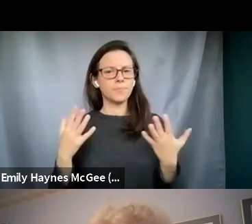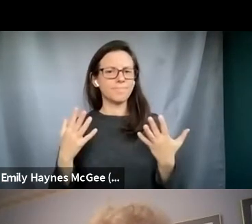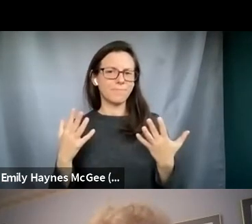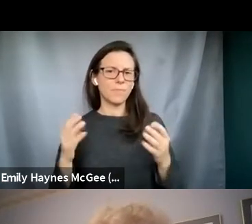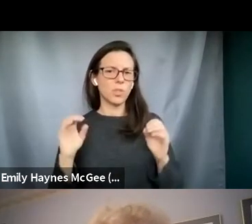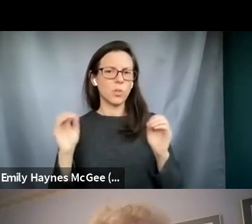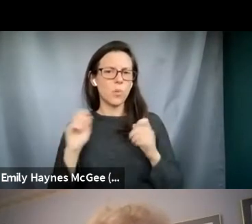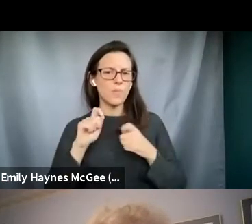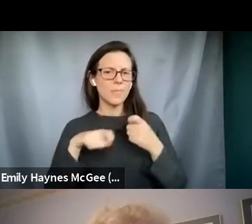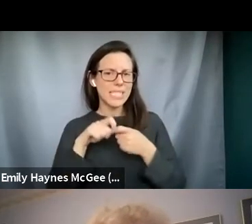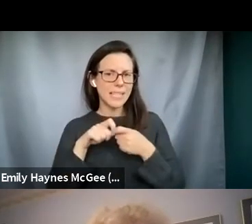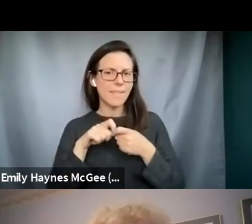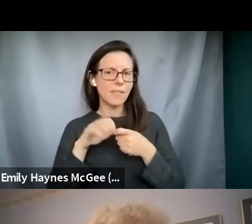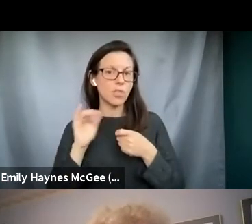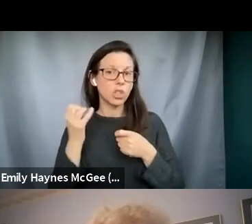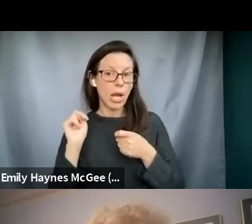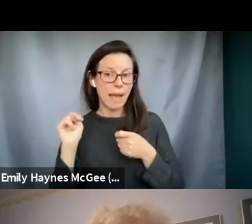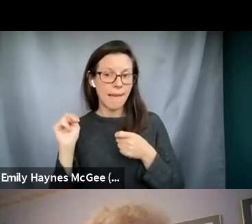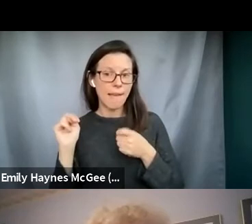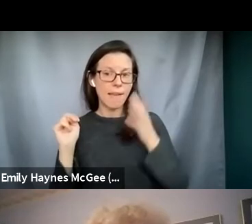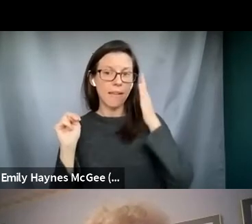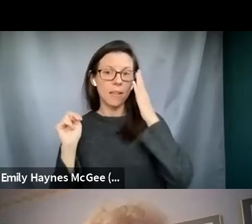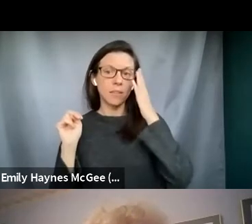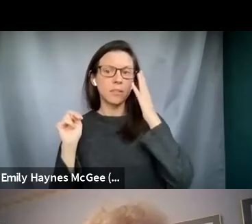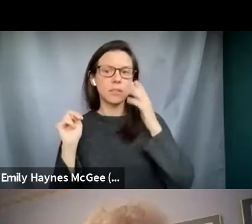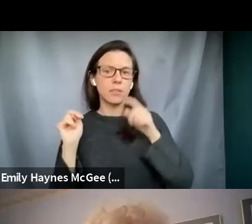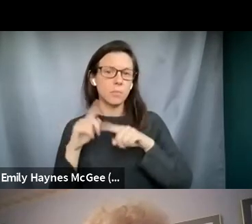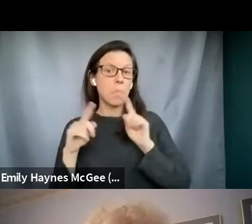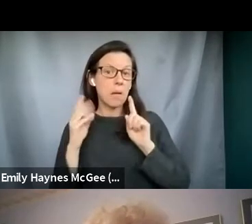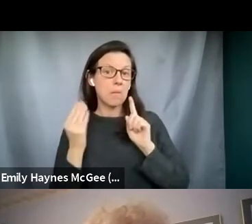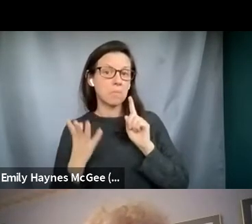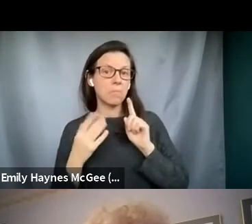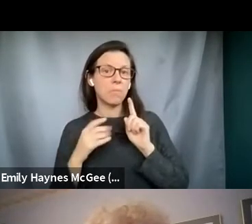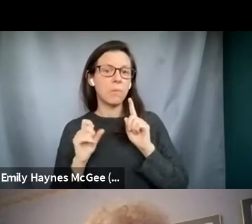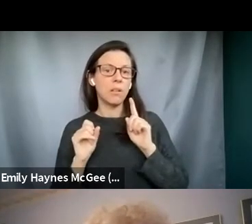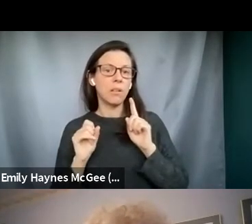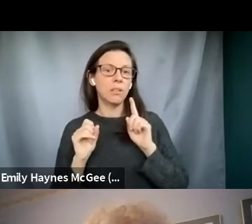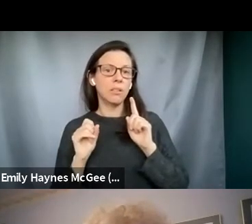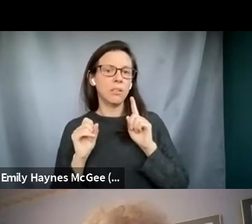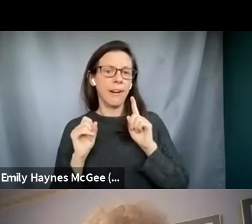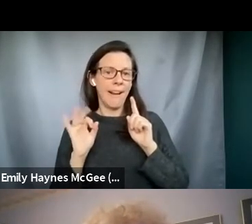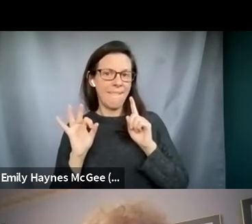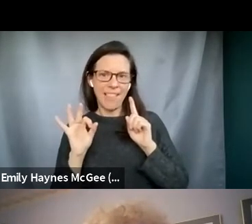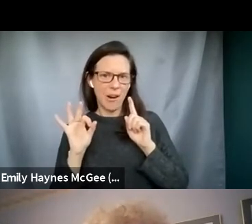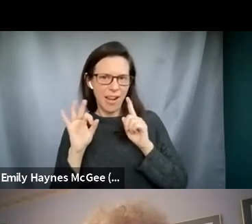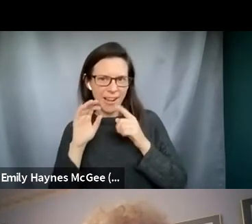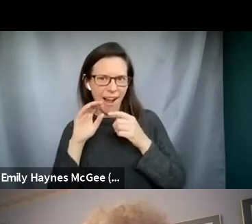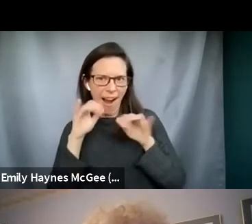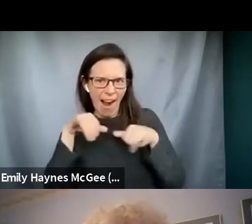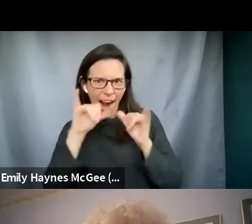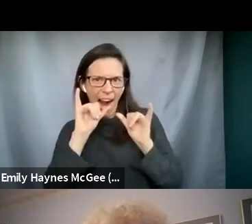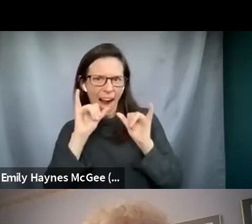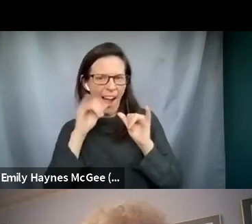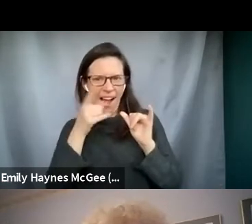for you but I think see if there's a benchmark they suggest for.